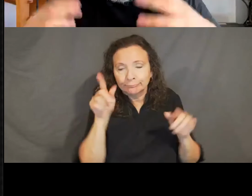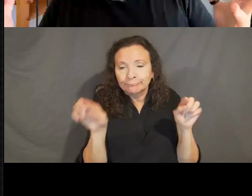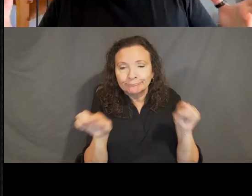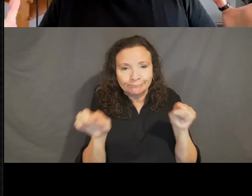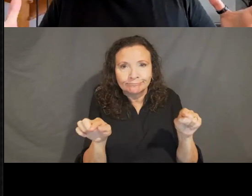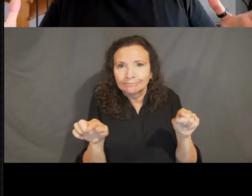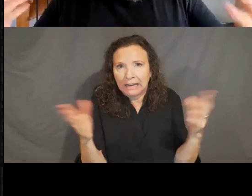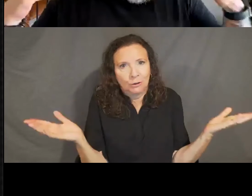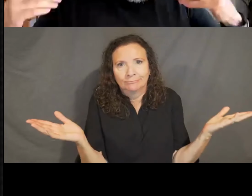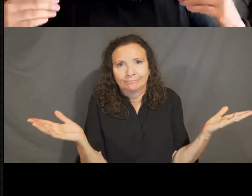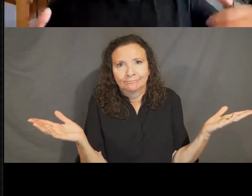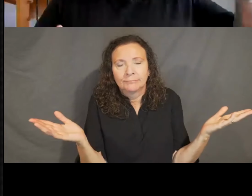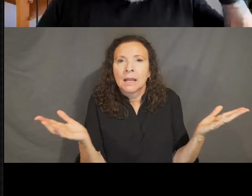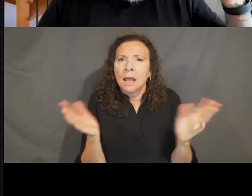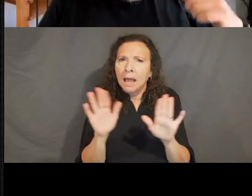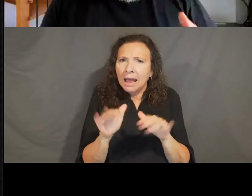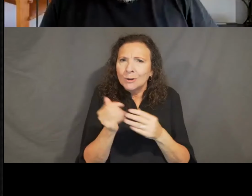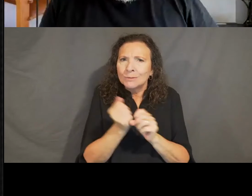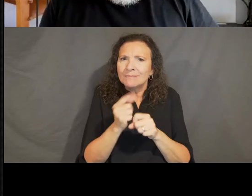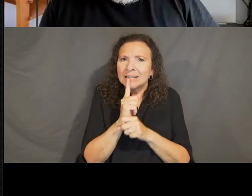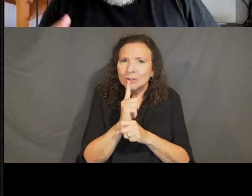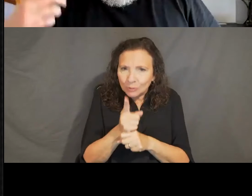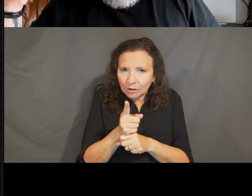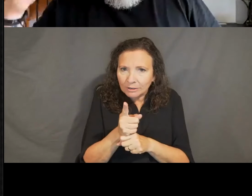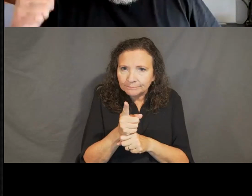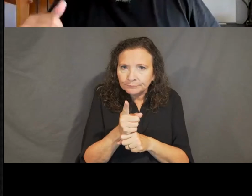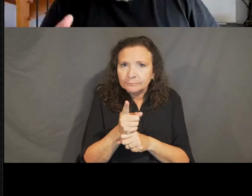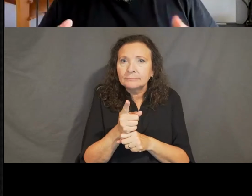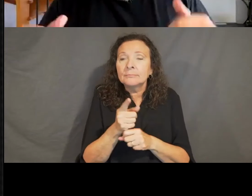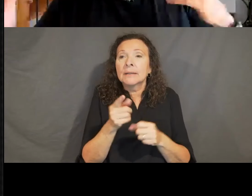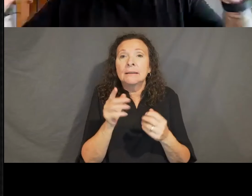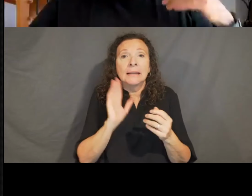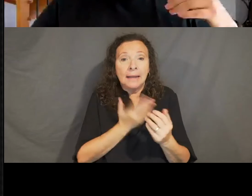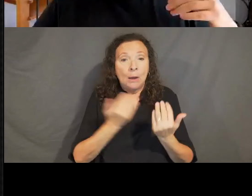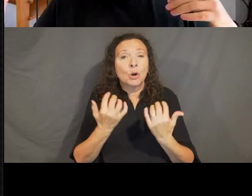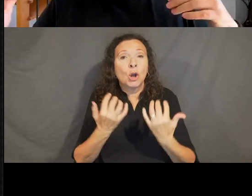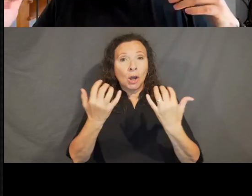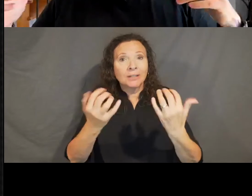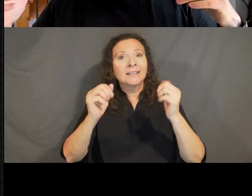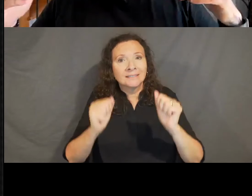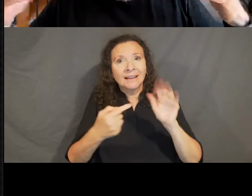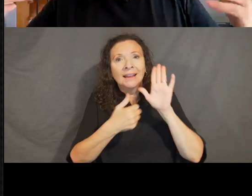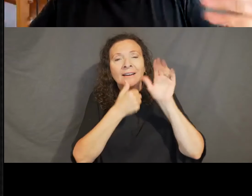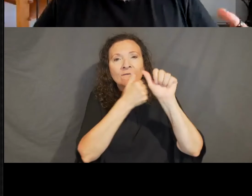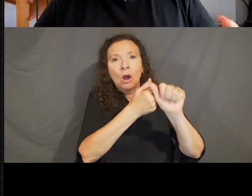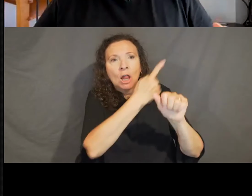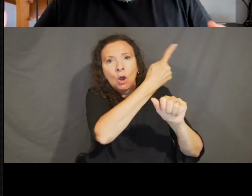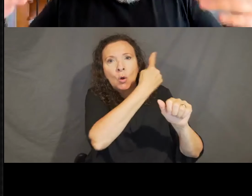How do we make sure people in our meeting rooms and audiences can follow along if we stick to something like this?